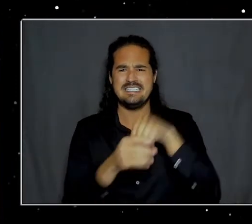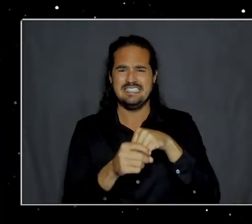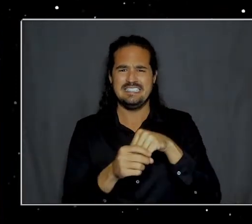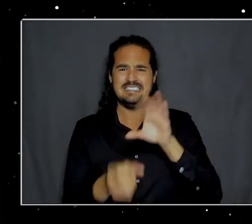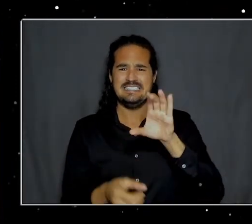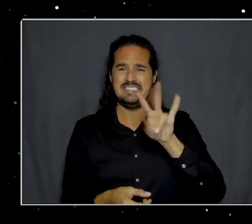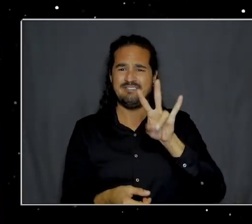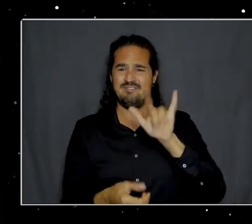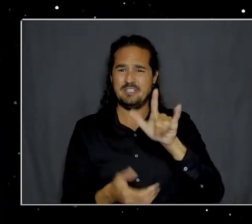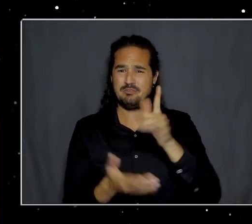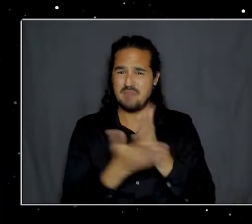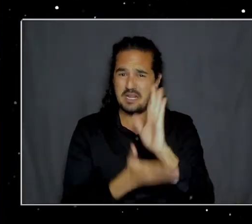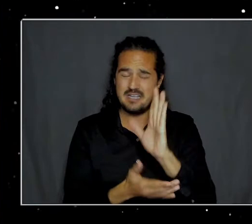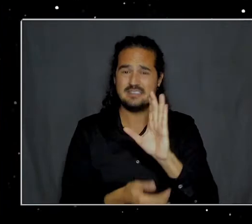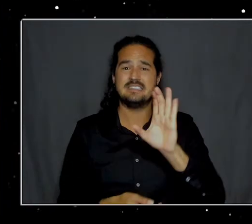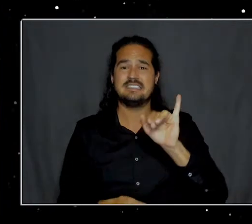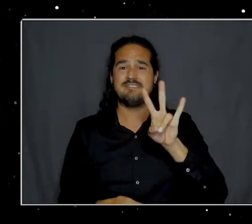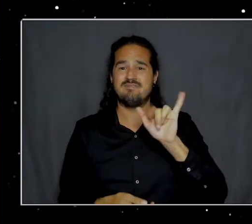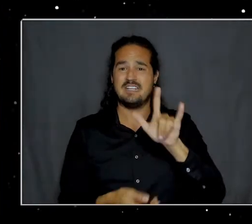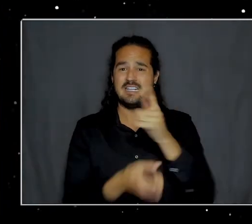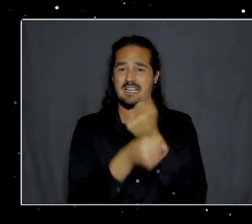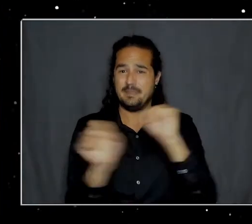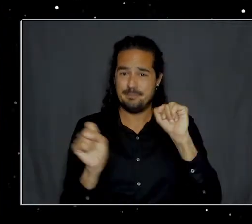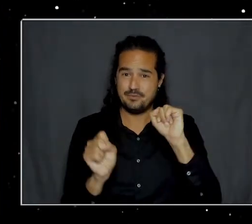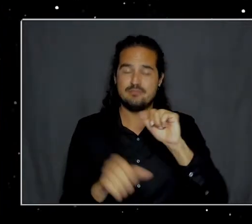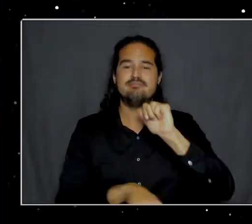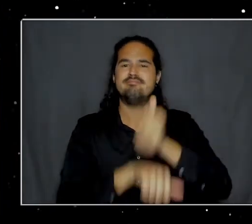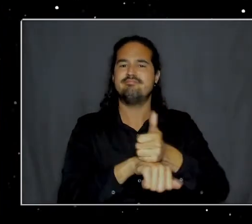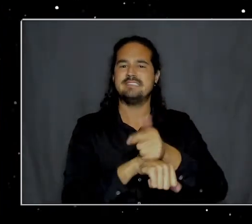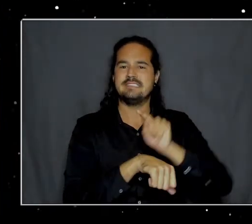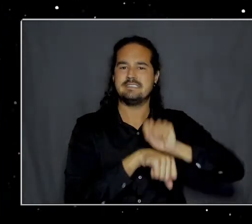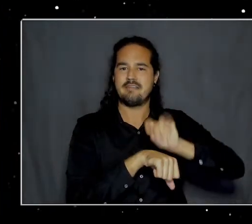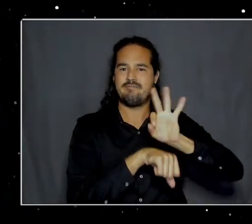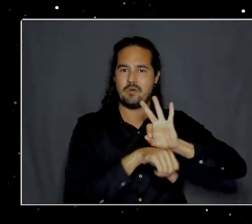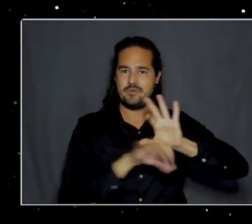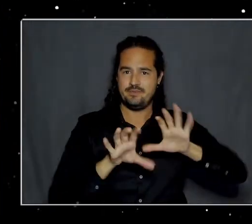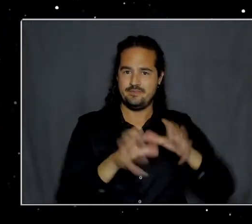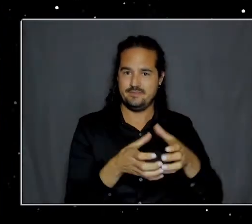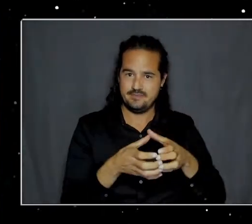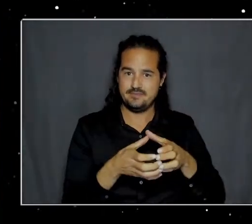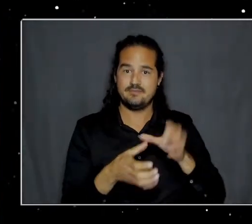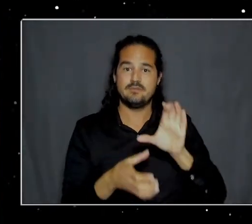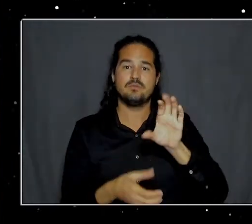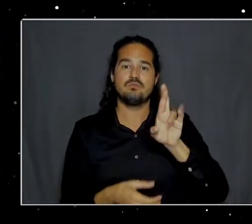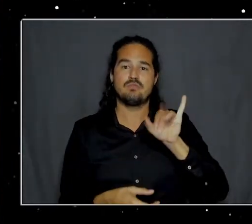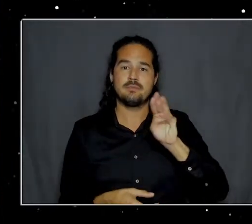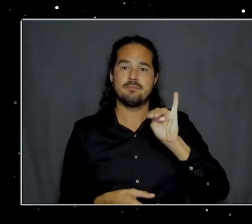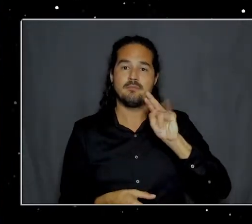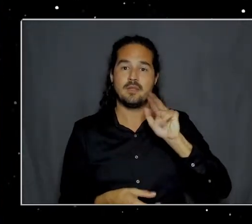LEADER IN CIVIL RIGHTS AND CIVIL LIBERTIES, HE RECONVENED A TASK FORCE, A CRIMINAL JUSTICE TASK